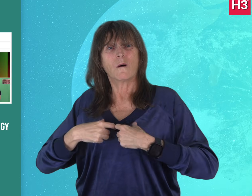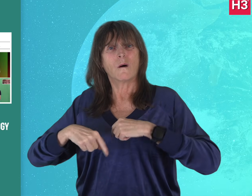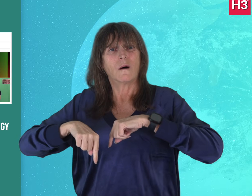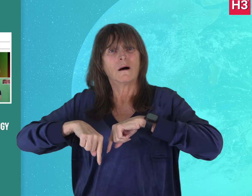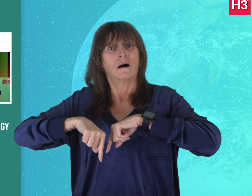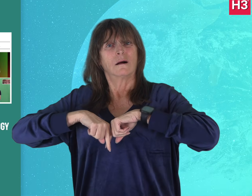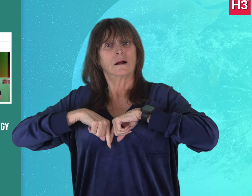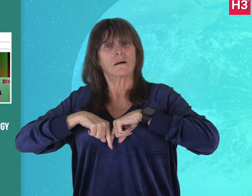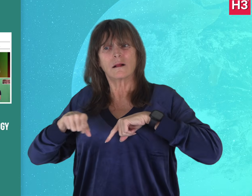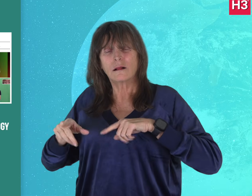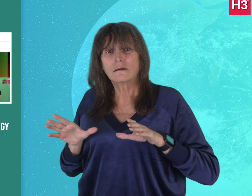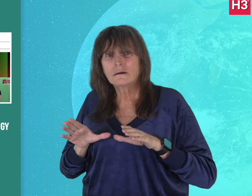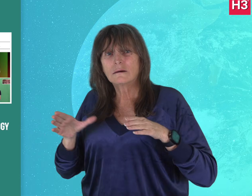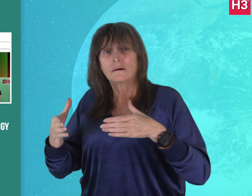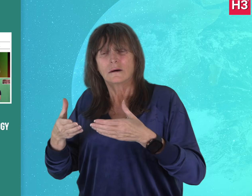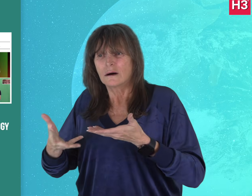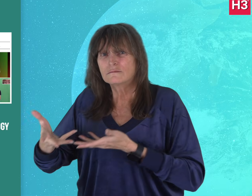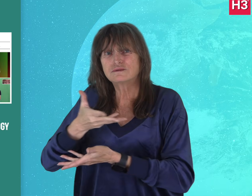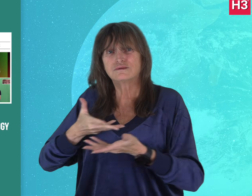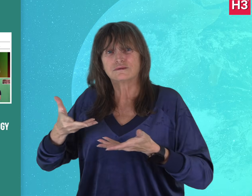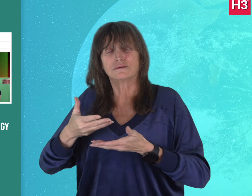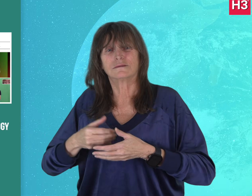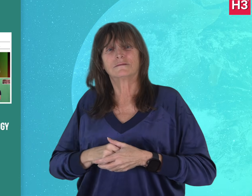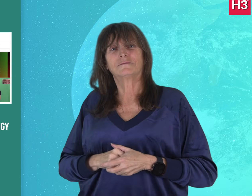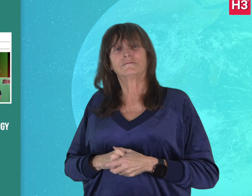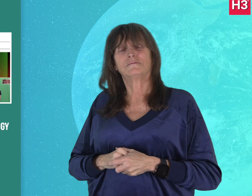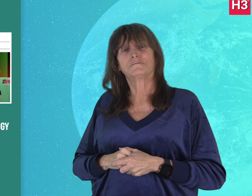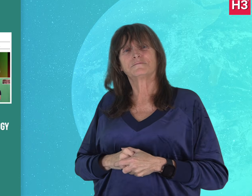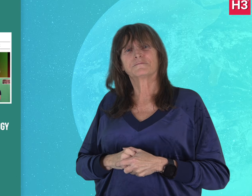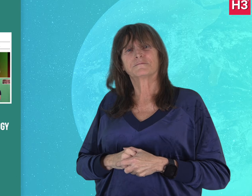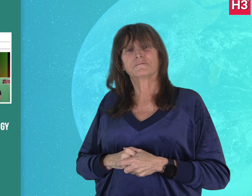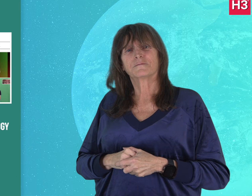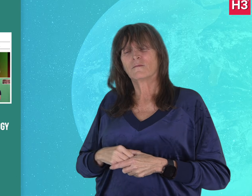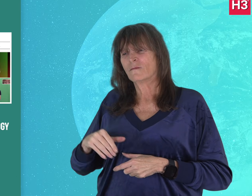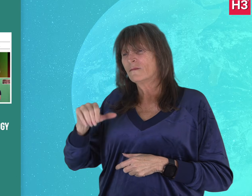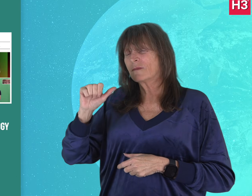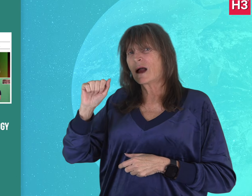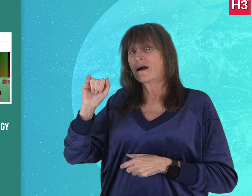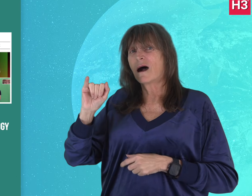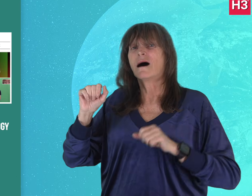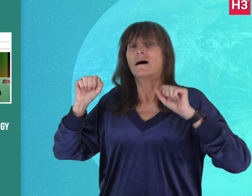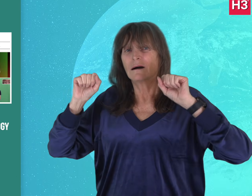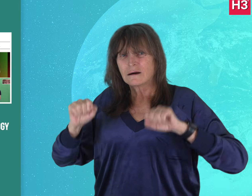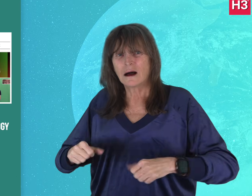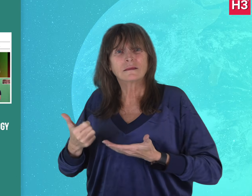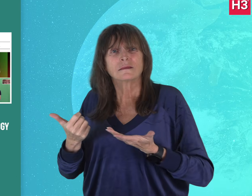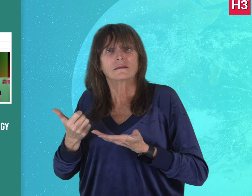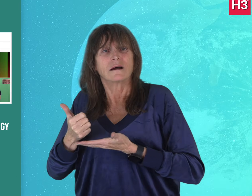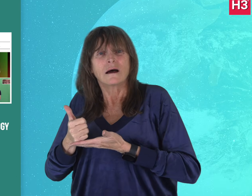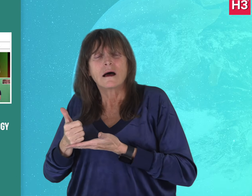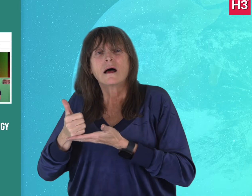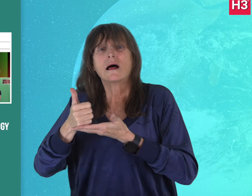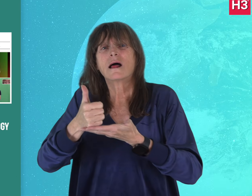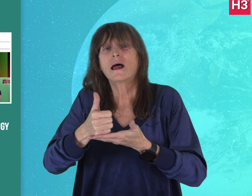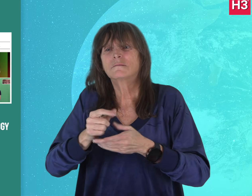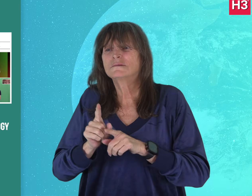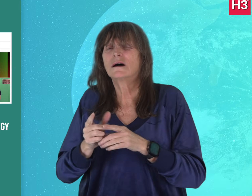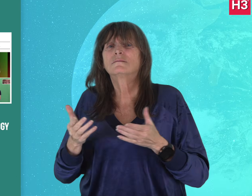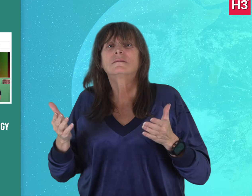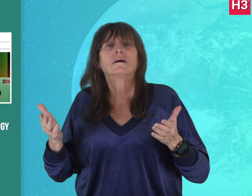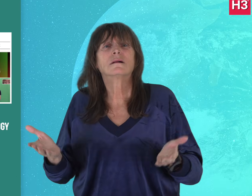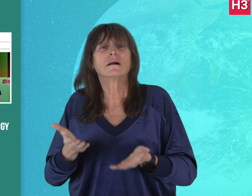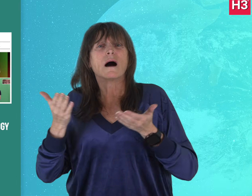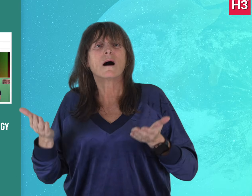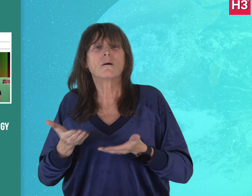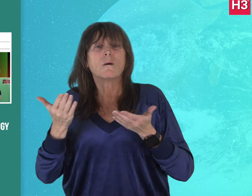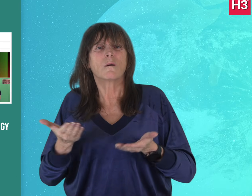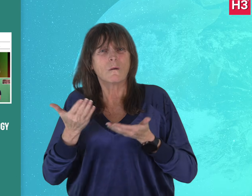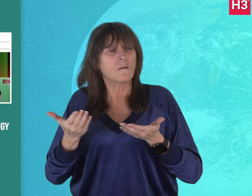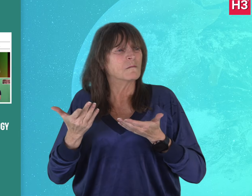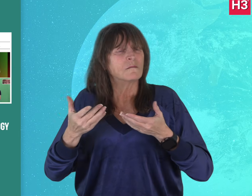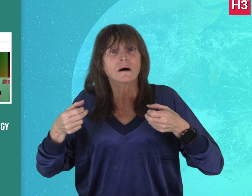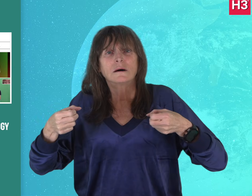such as subtitles, but it should not replace interpreters just